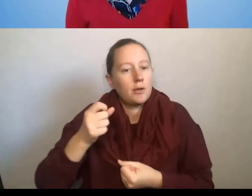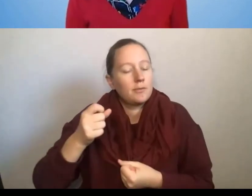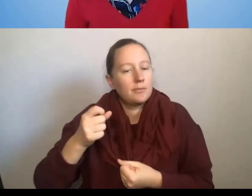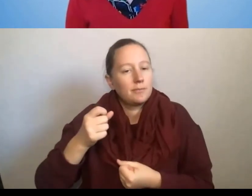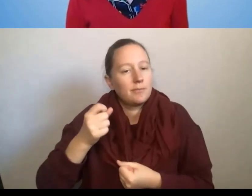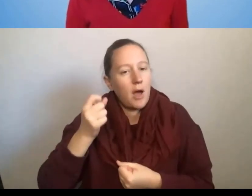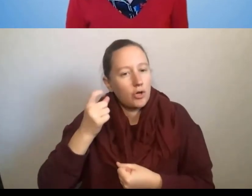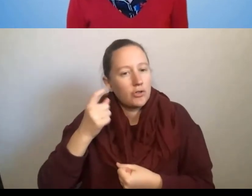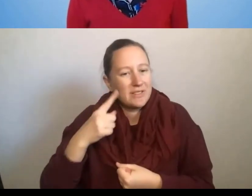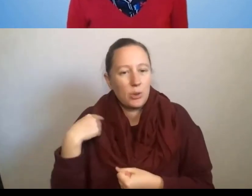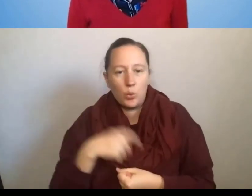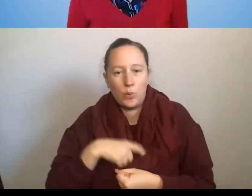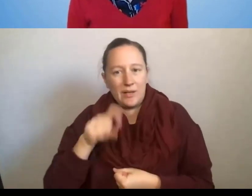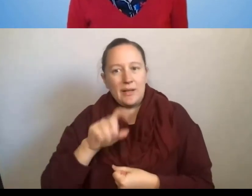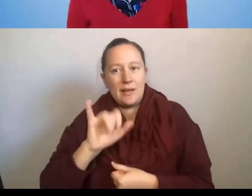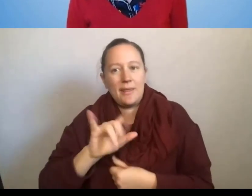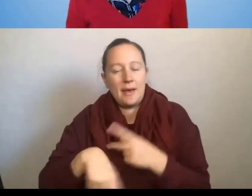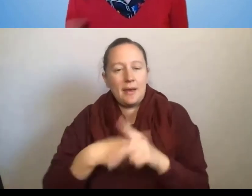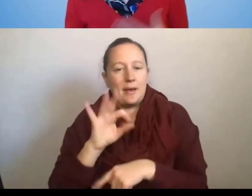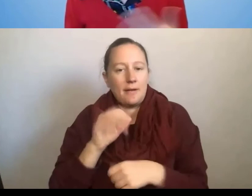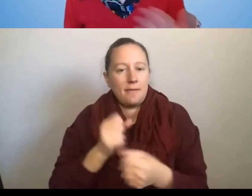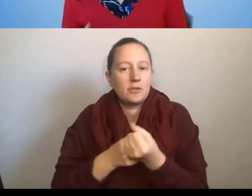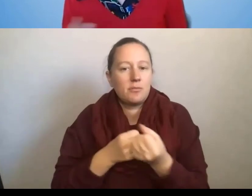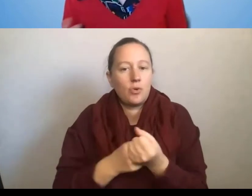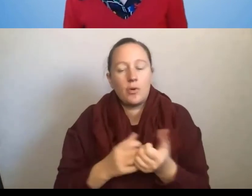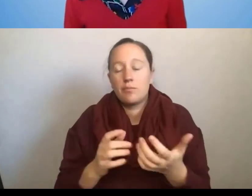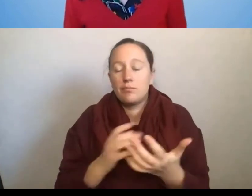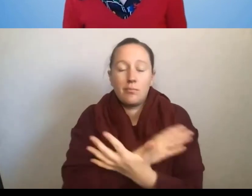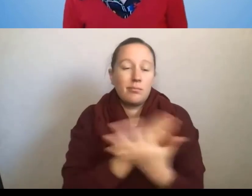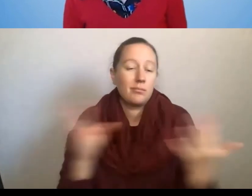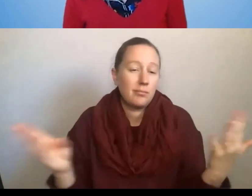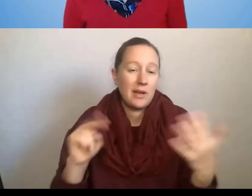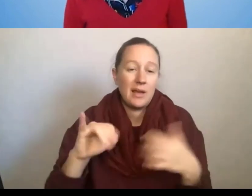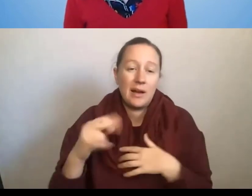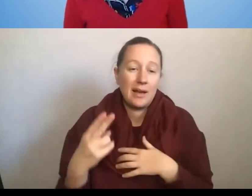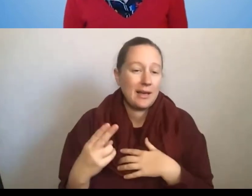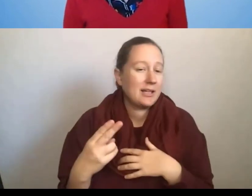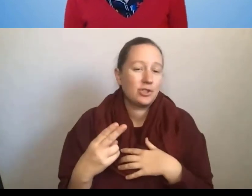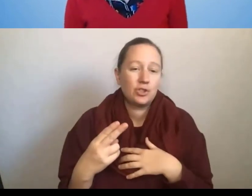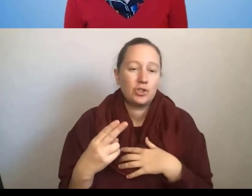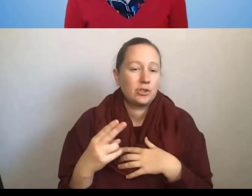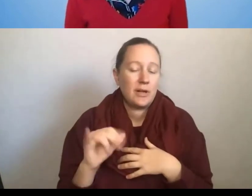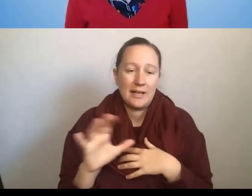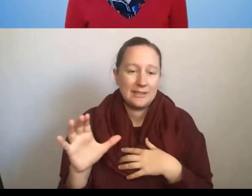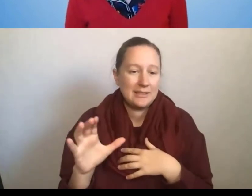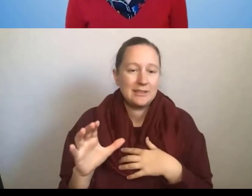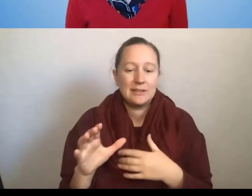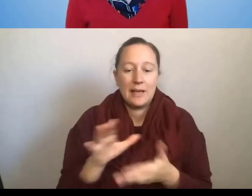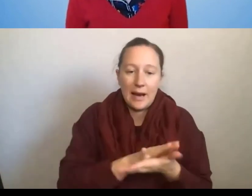and I know across NIH there's a number of different ways that academics and small businesses